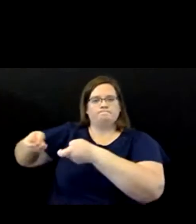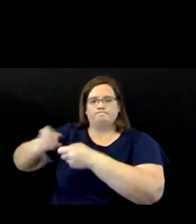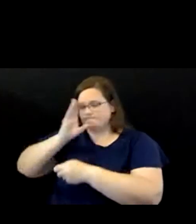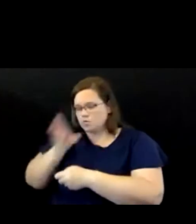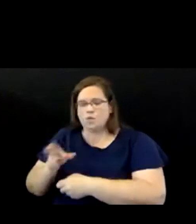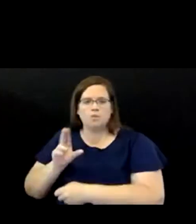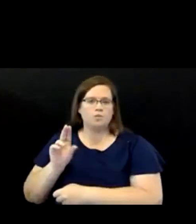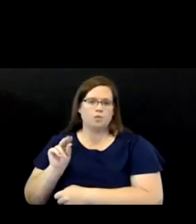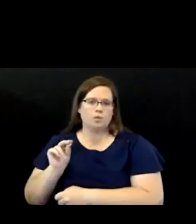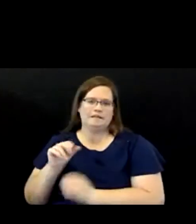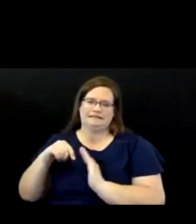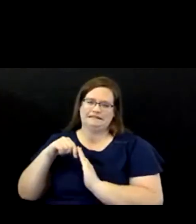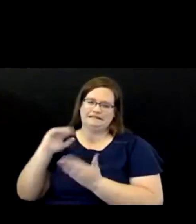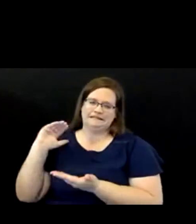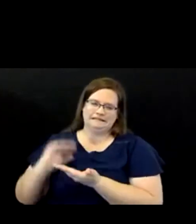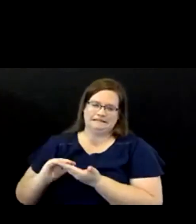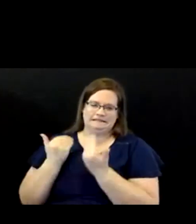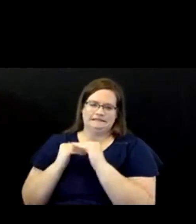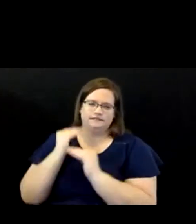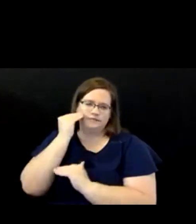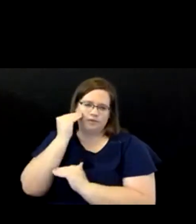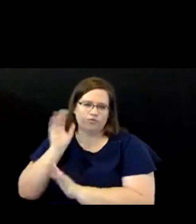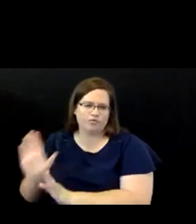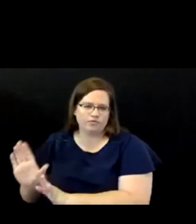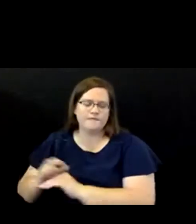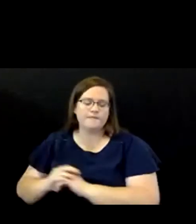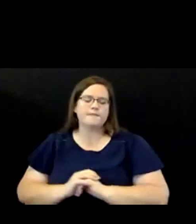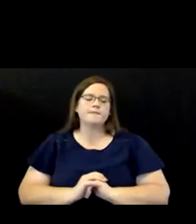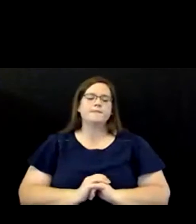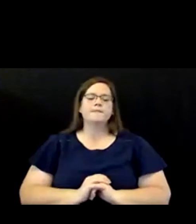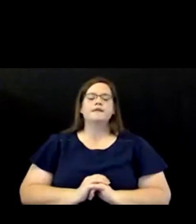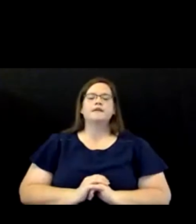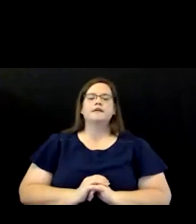familiar with what they're accomplishing. So this looks a little